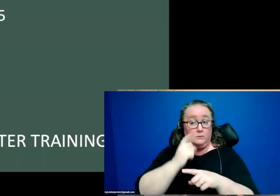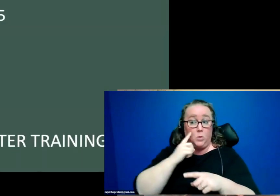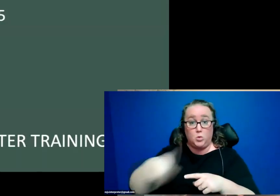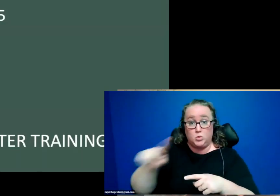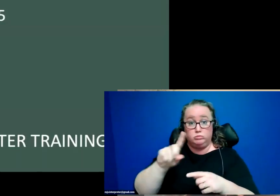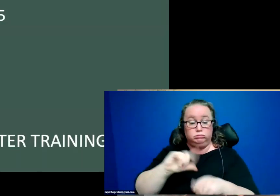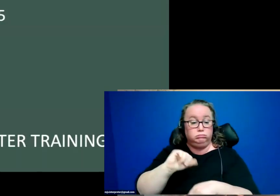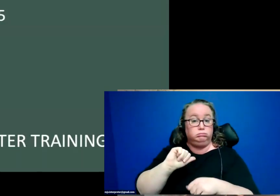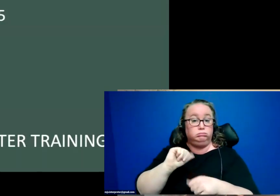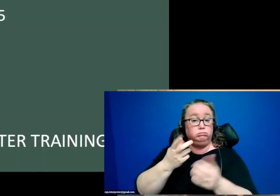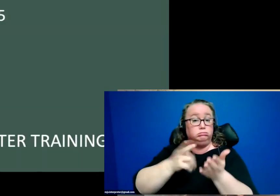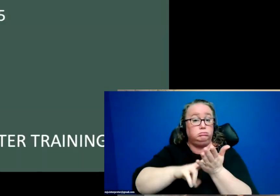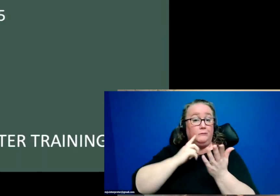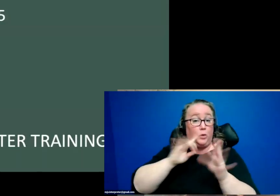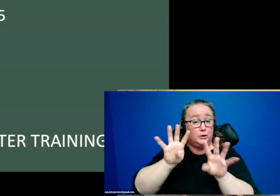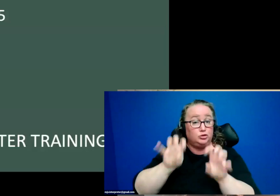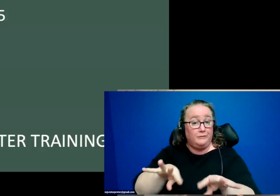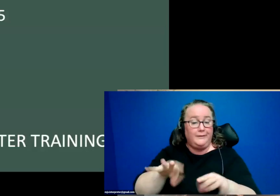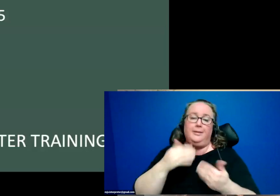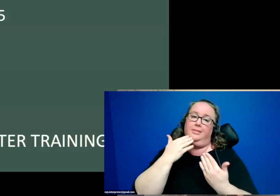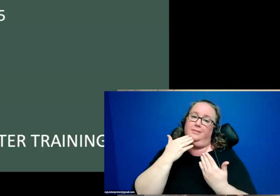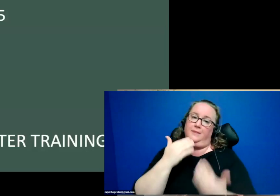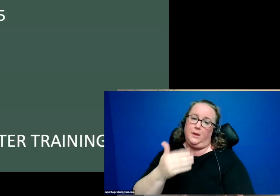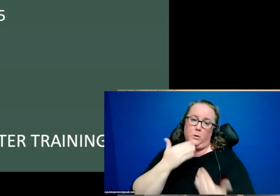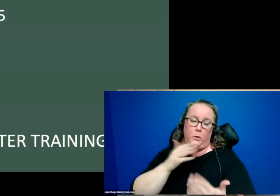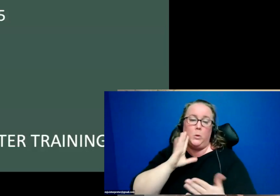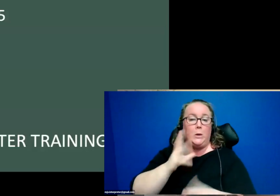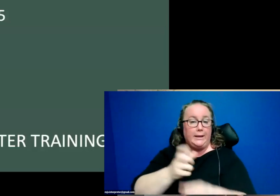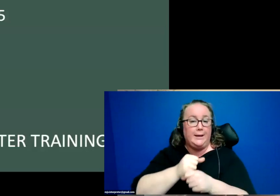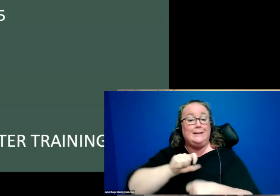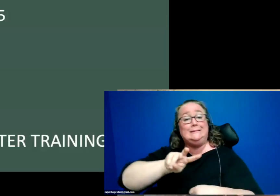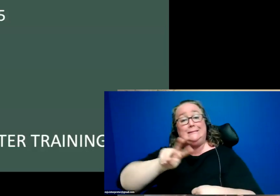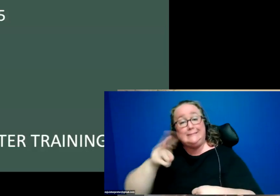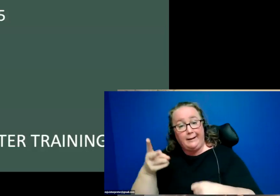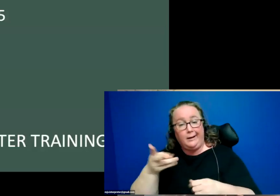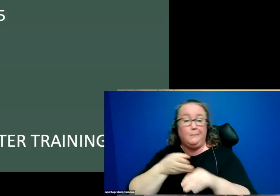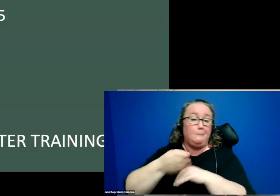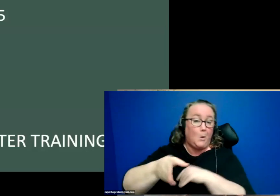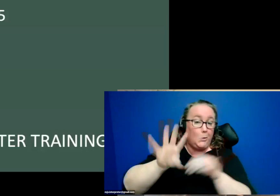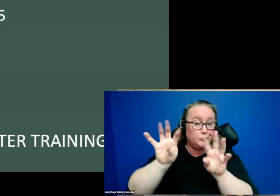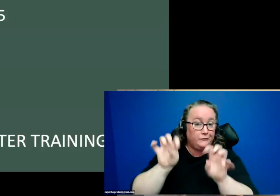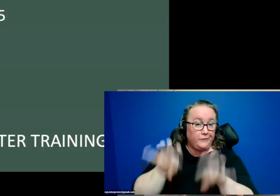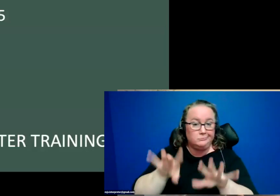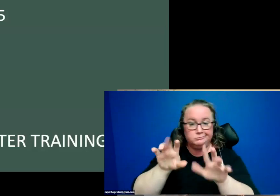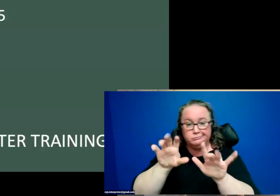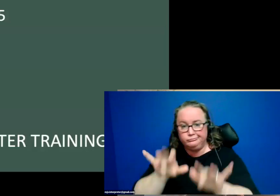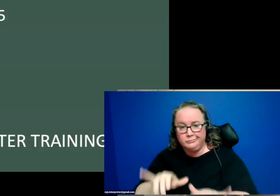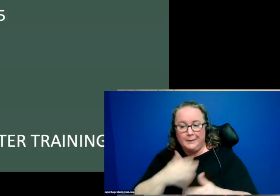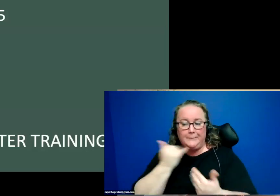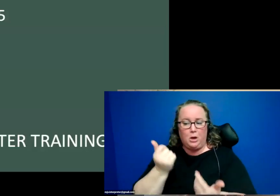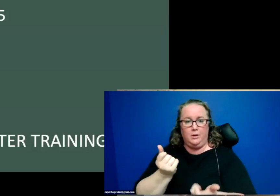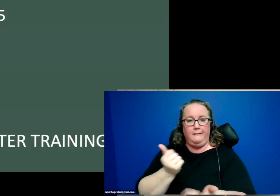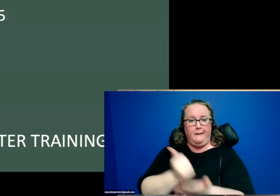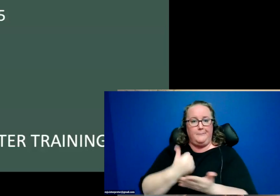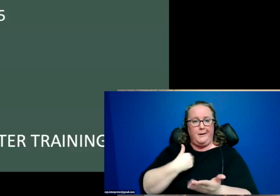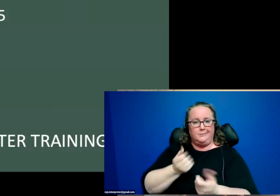for the survey, thank you very much. You will receive a second survey, a post survey to help us understand what you learned and how it